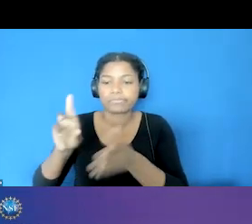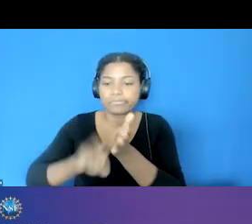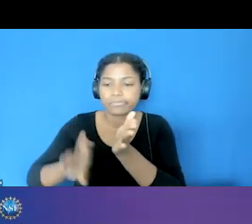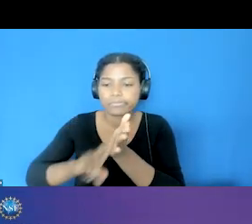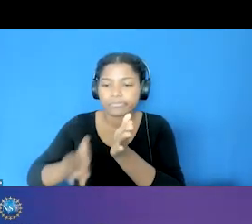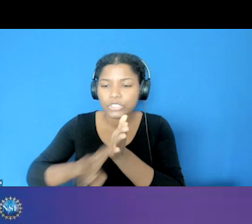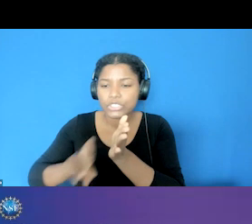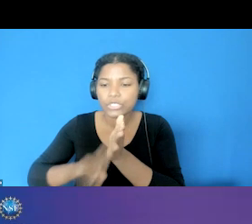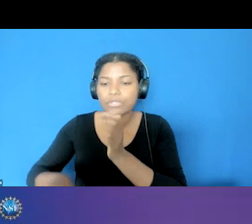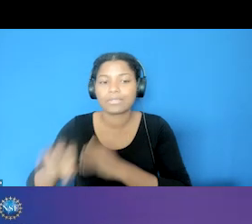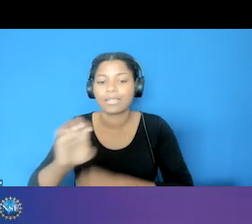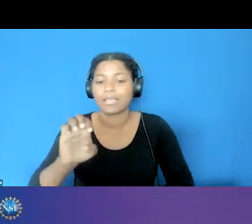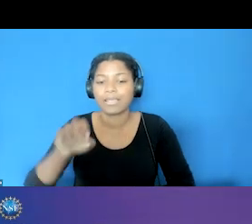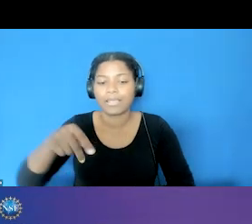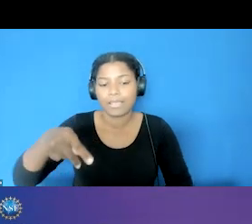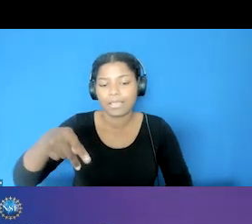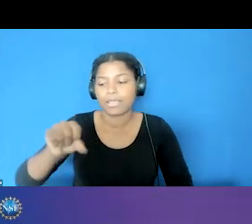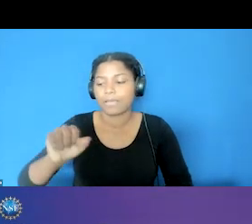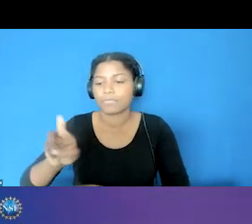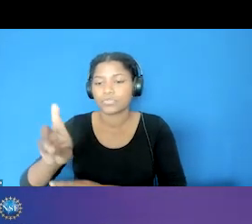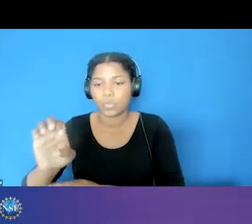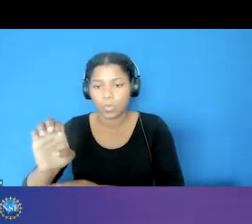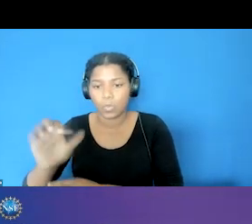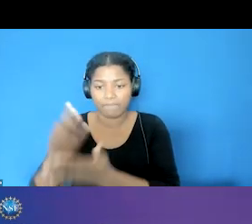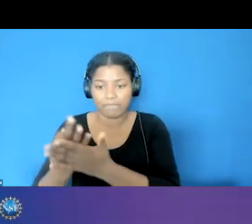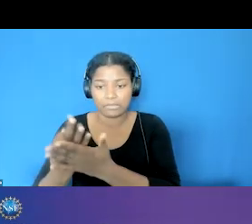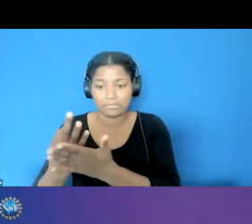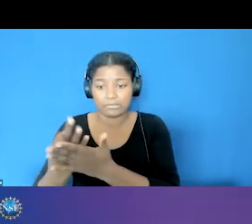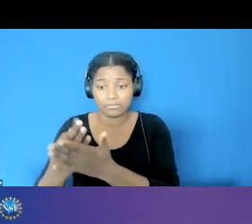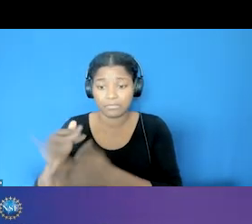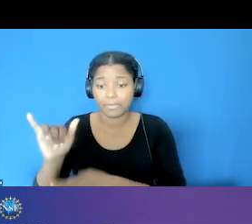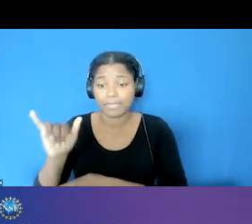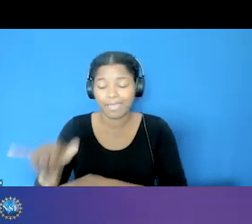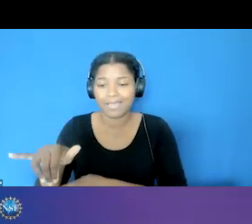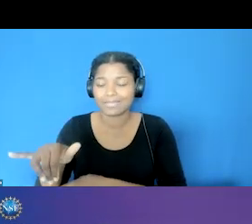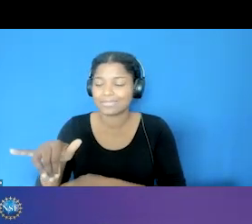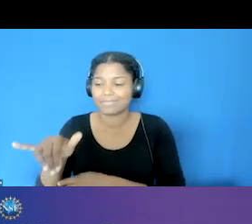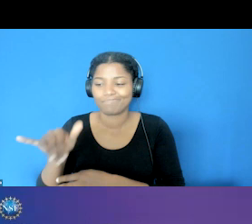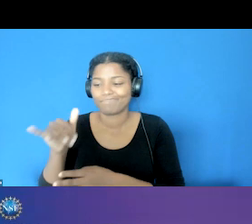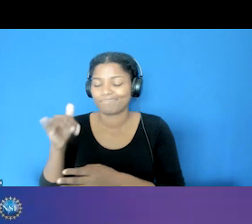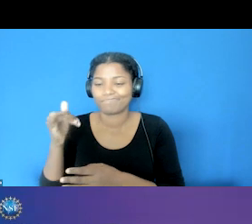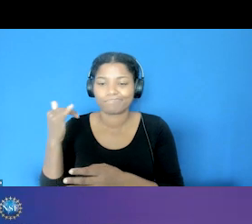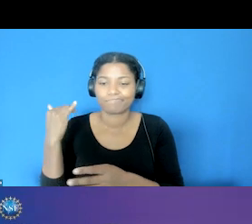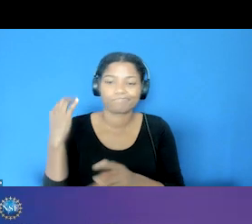EPSCoR, funds are designated to a particular state.